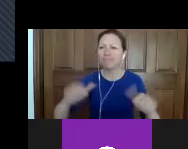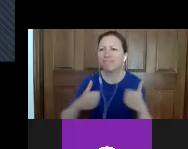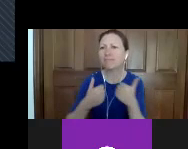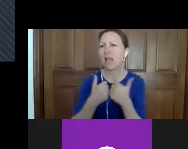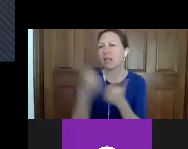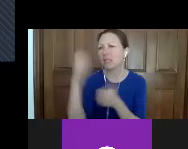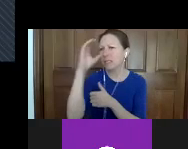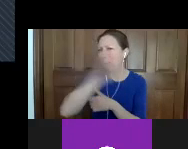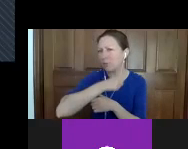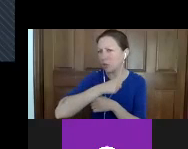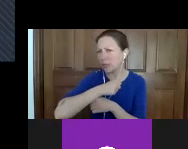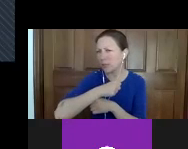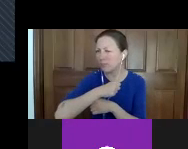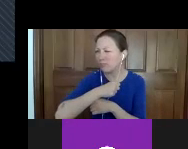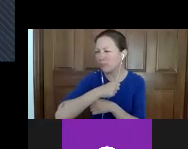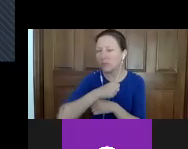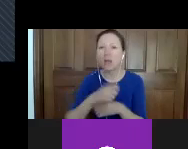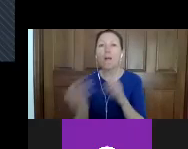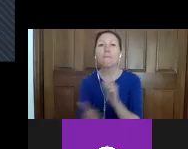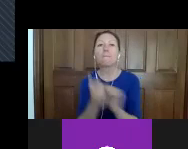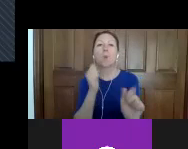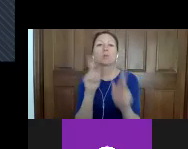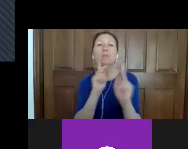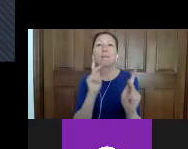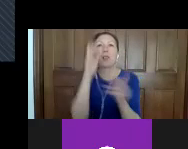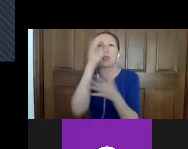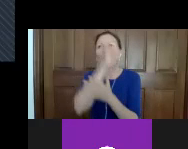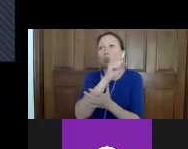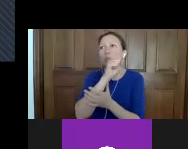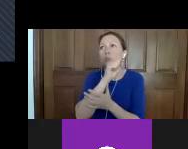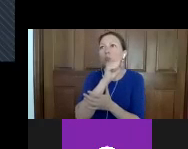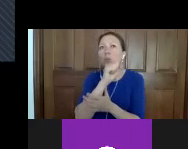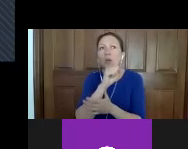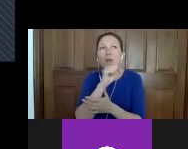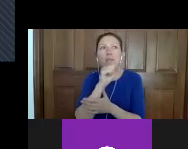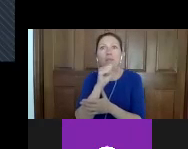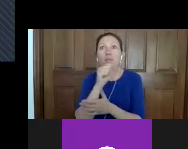most interviewers assume when you walk in the room you're able bodied. And we do know